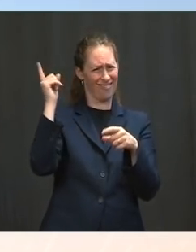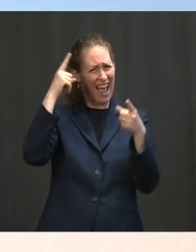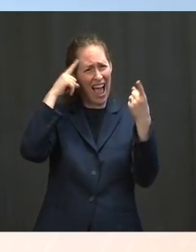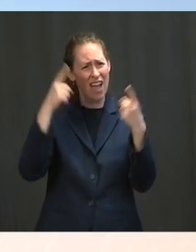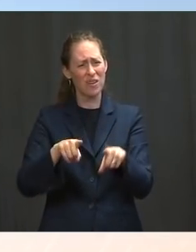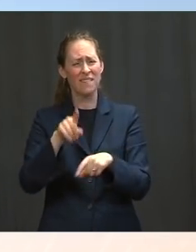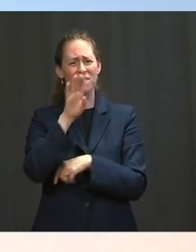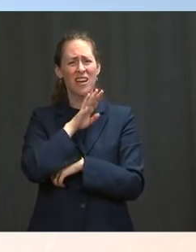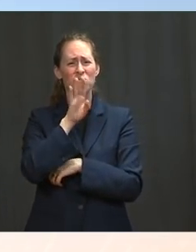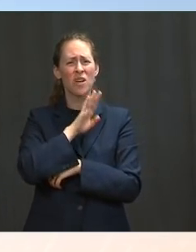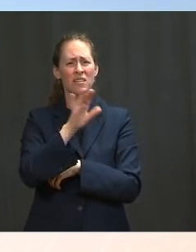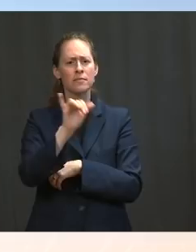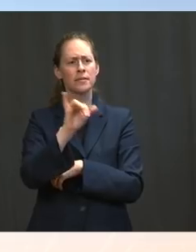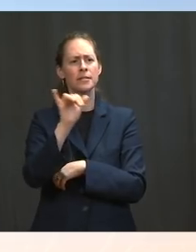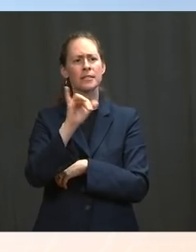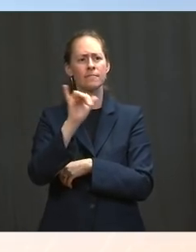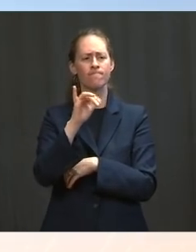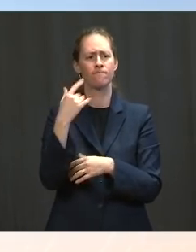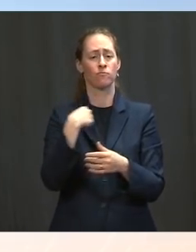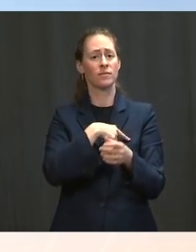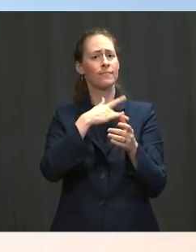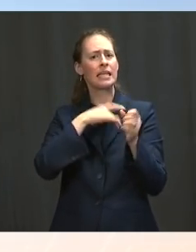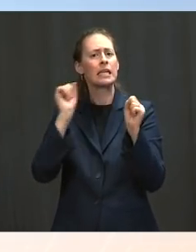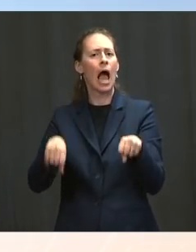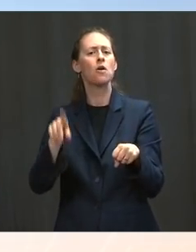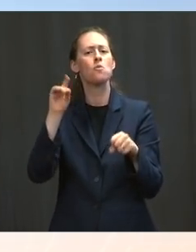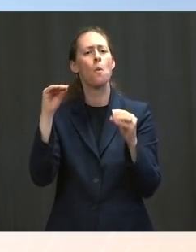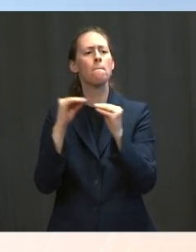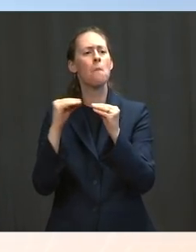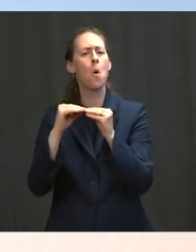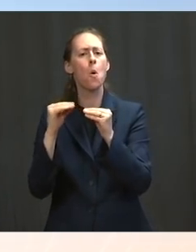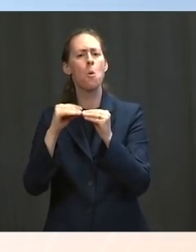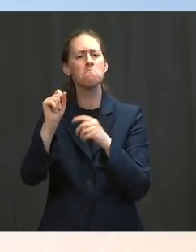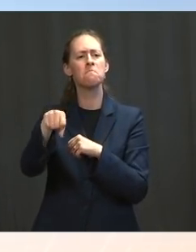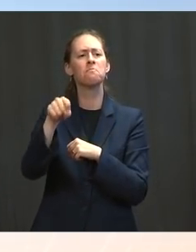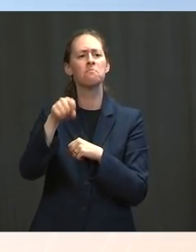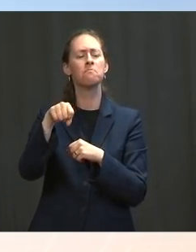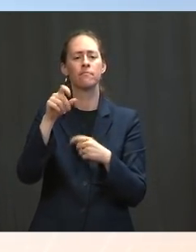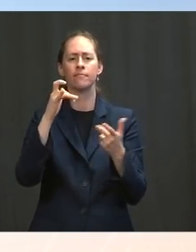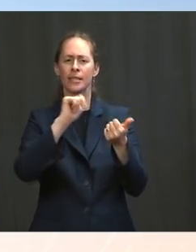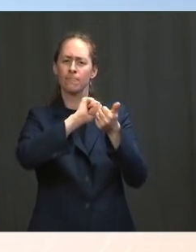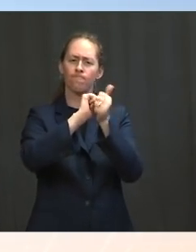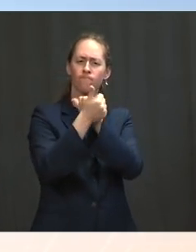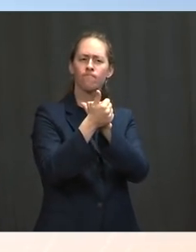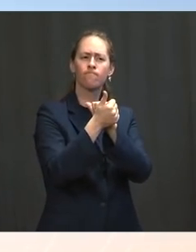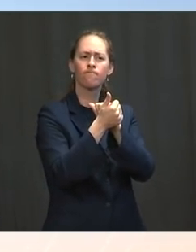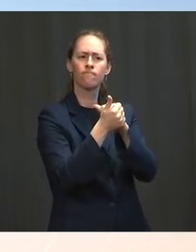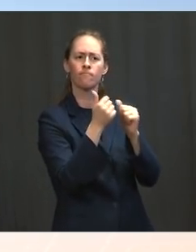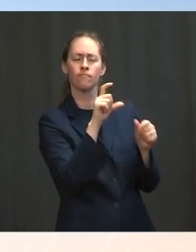is more we can do to put in place reforms on policing, something that he feels is long overdue